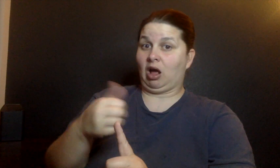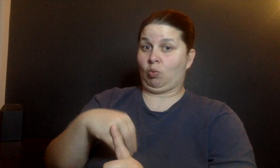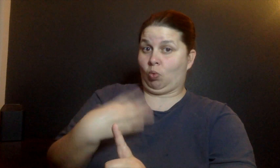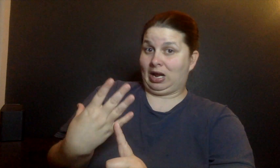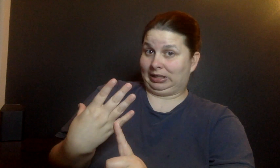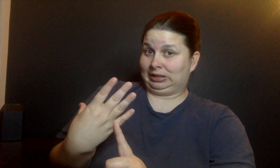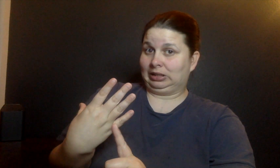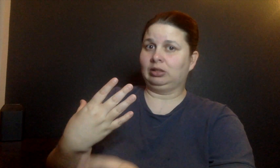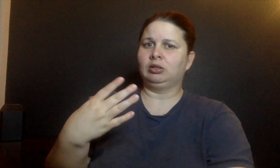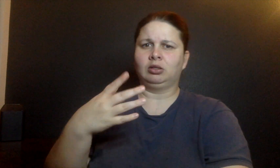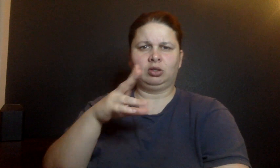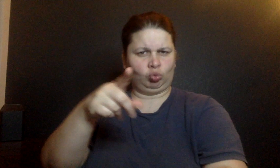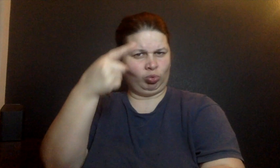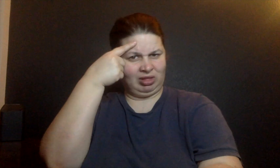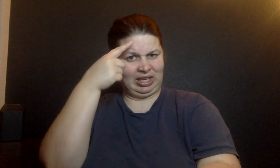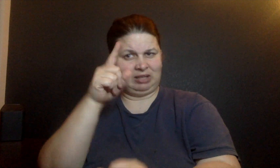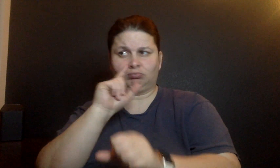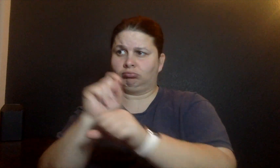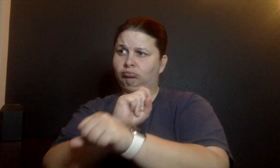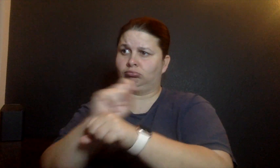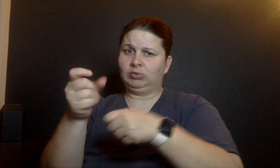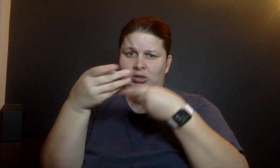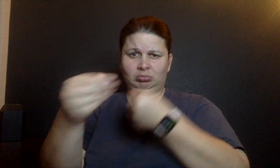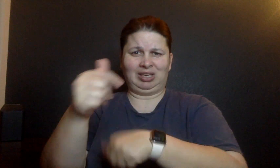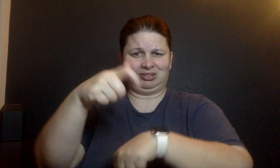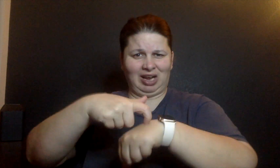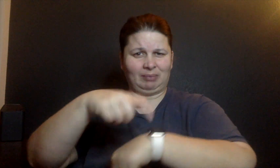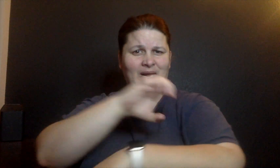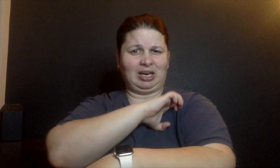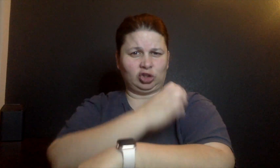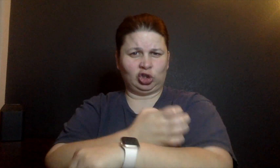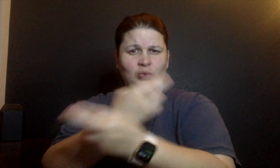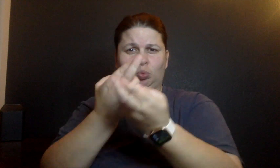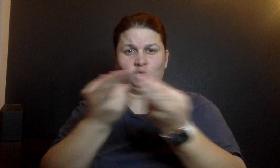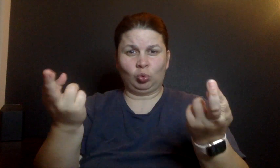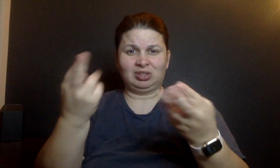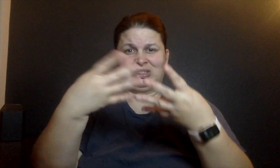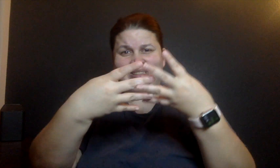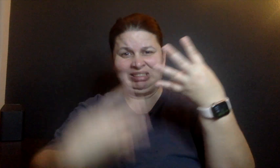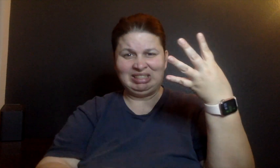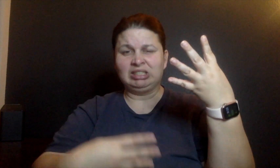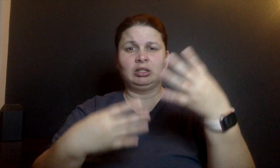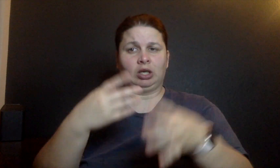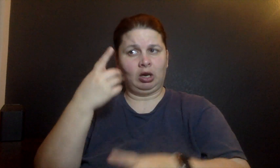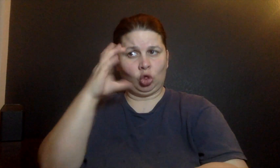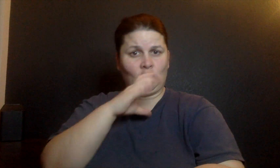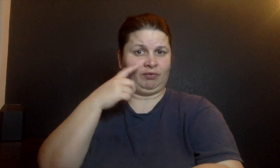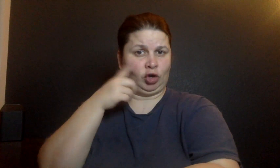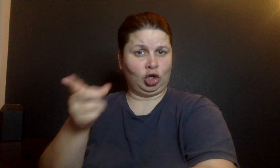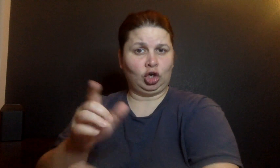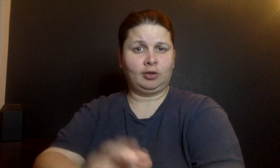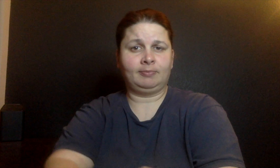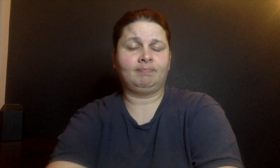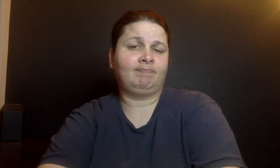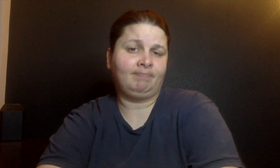do you really think that the time, energy resources etc that were spent looking for her would've been spent?